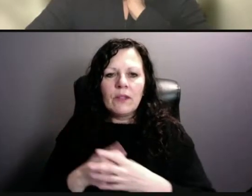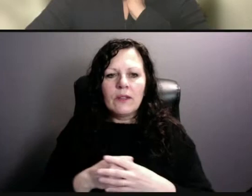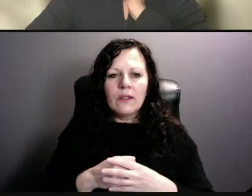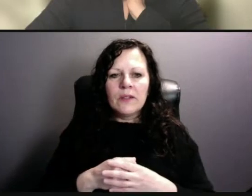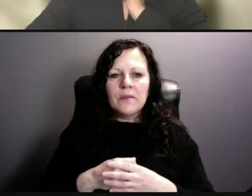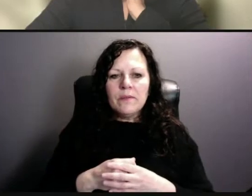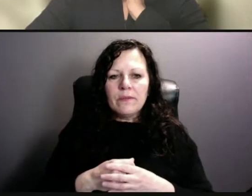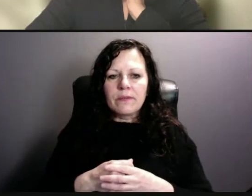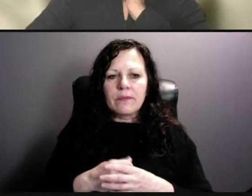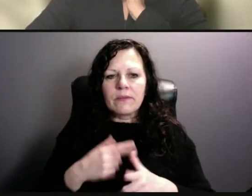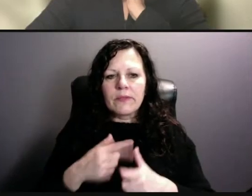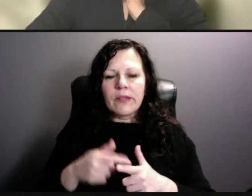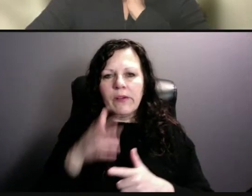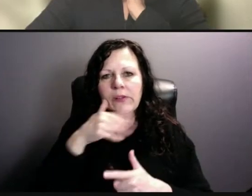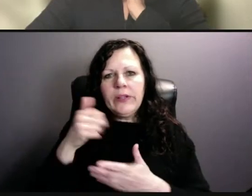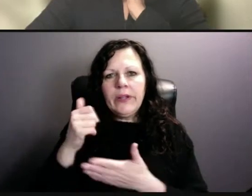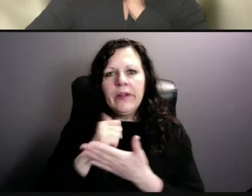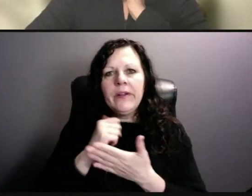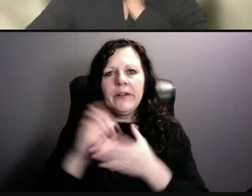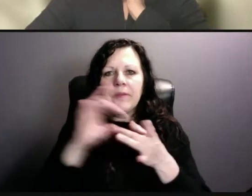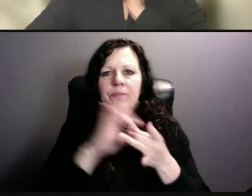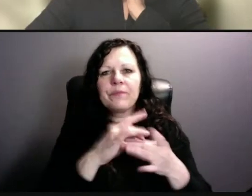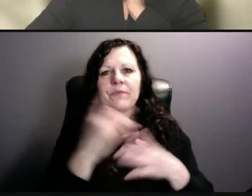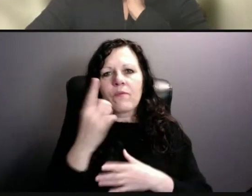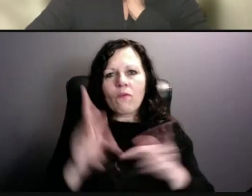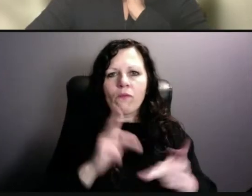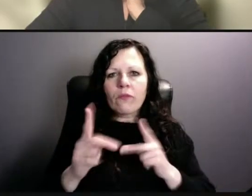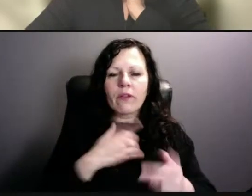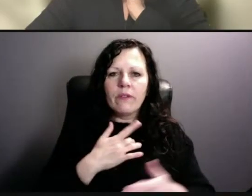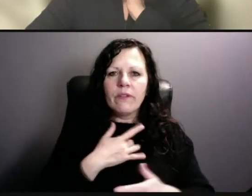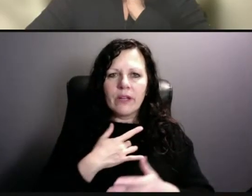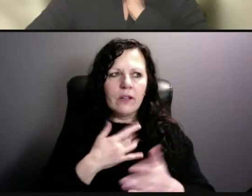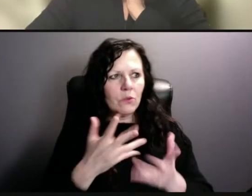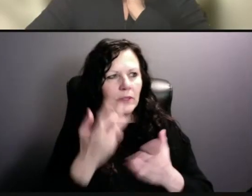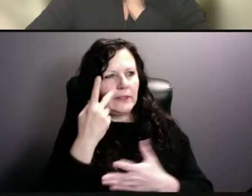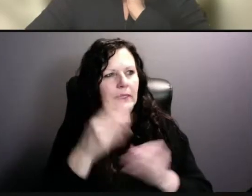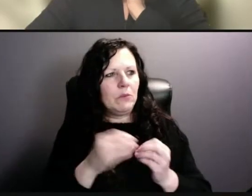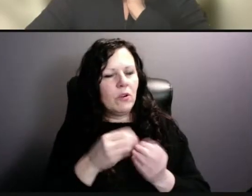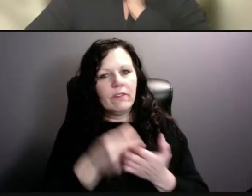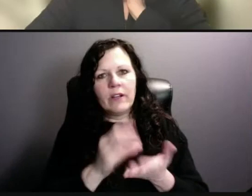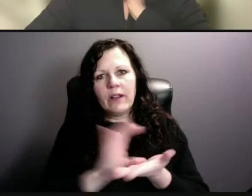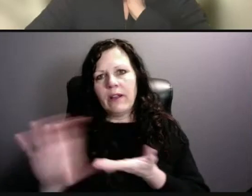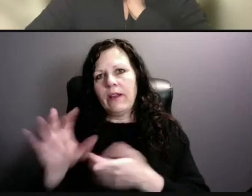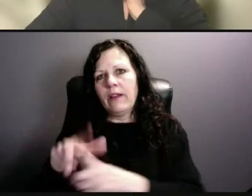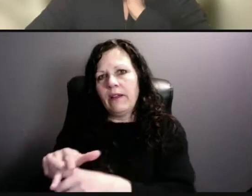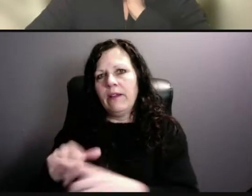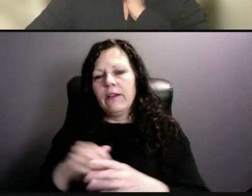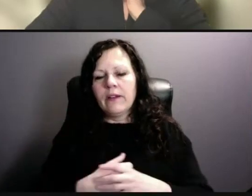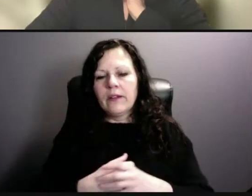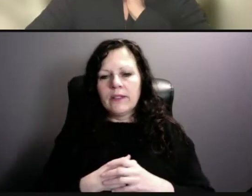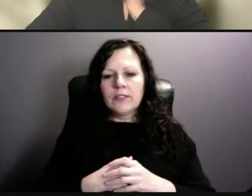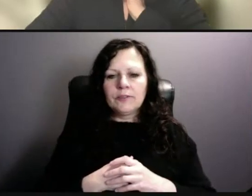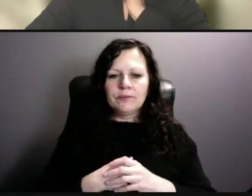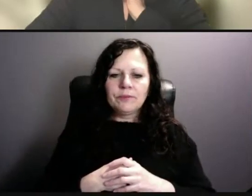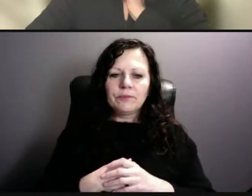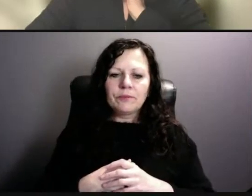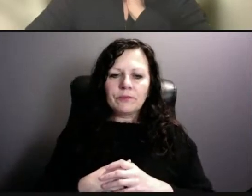REALLY GOOD WAY TO HELP EXPLAIN SOMETHING COMPLICATED NEW IN A